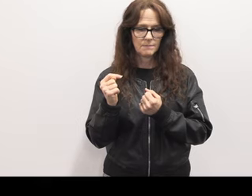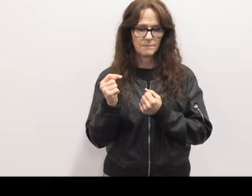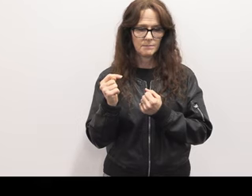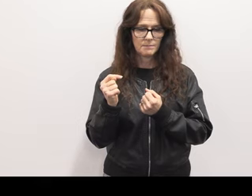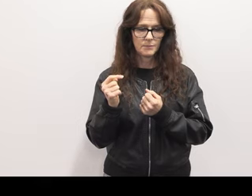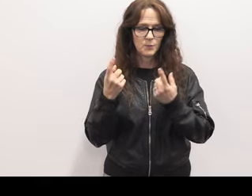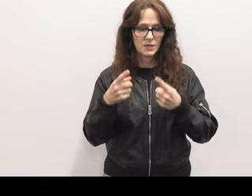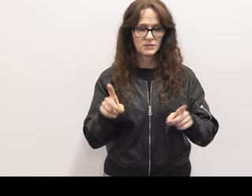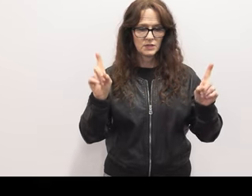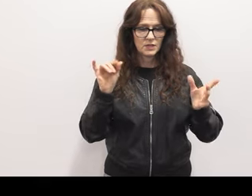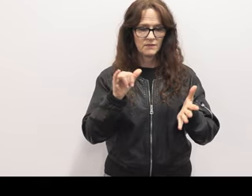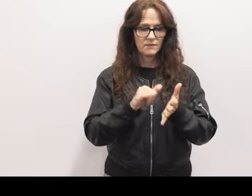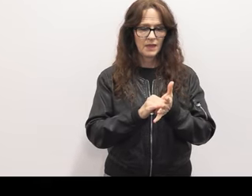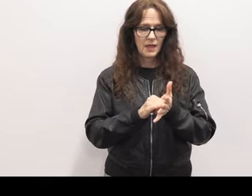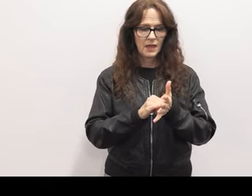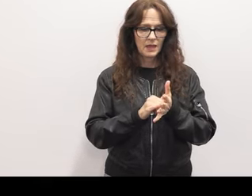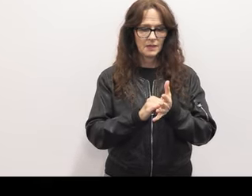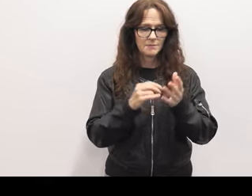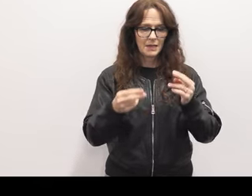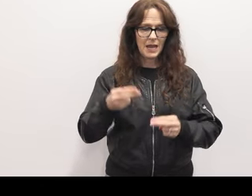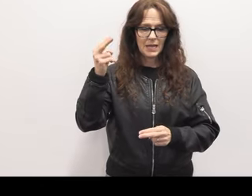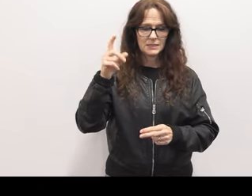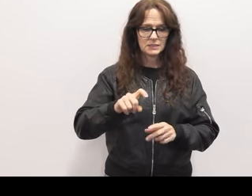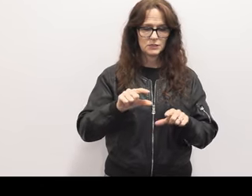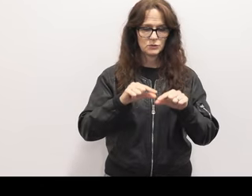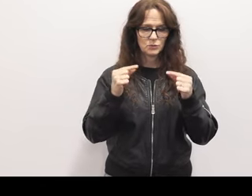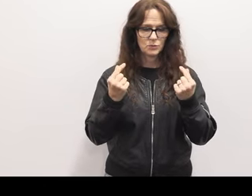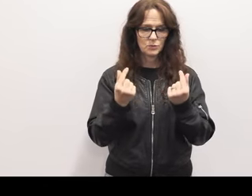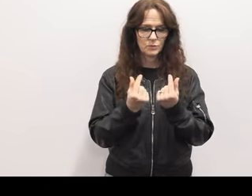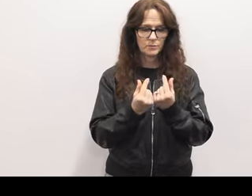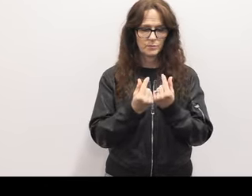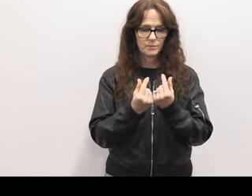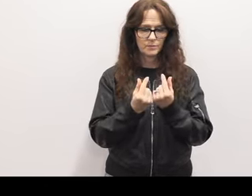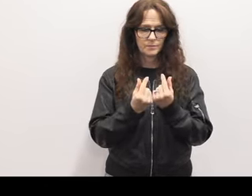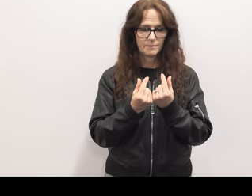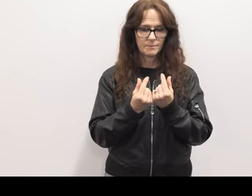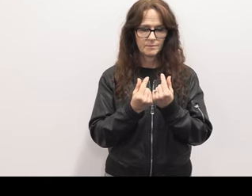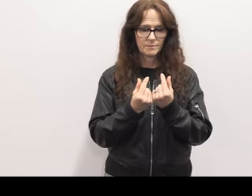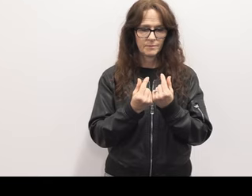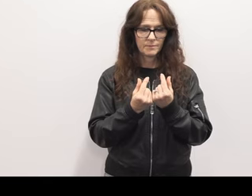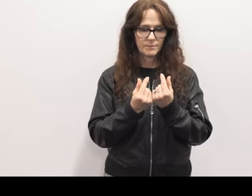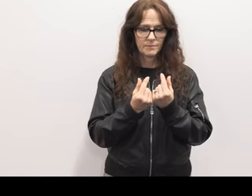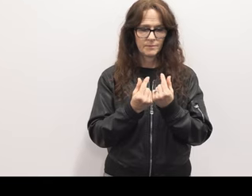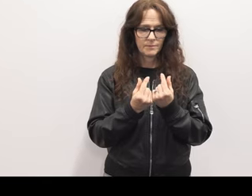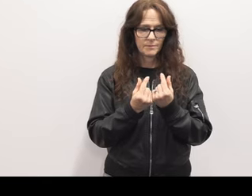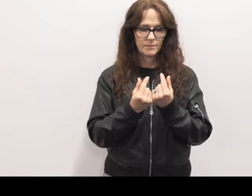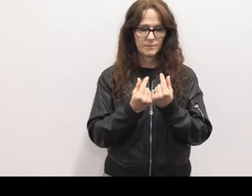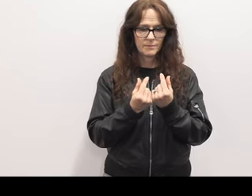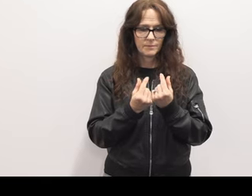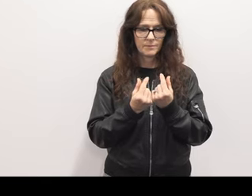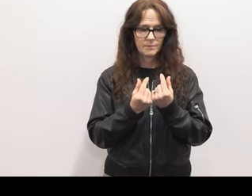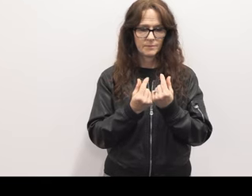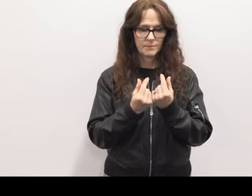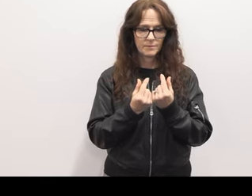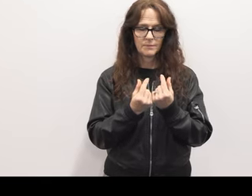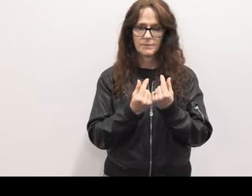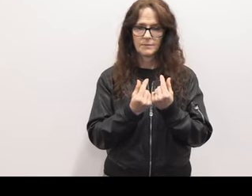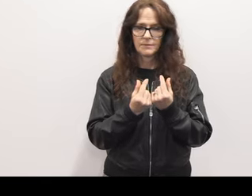But that doesn't mean that our highest needs groups would gain or grow or complete